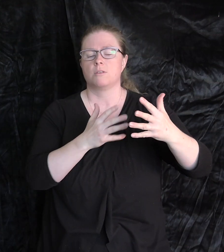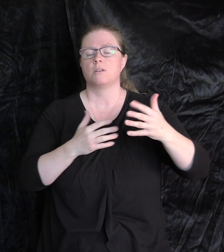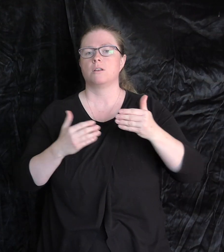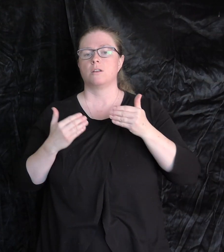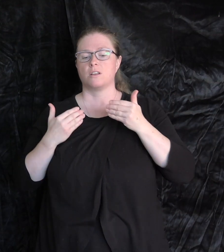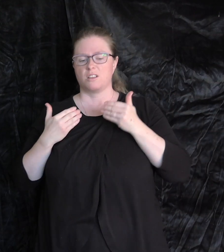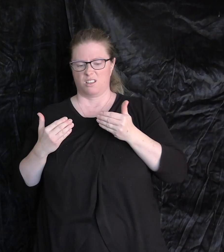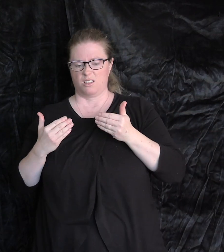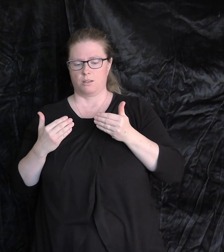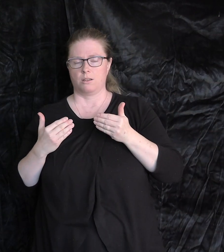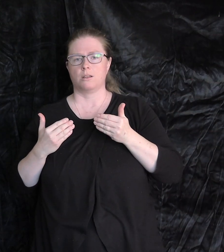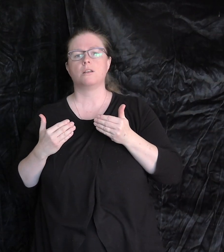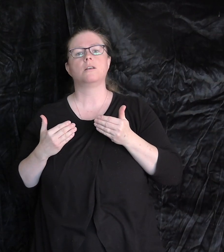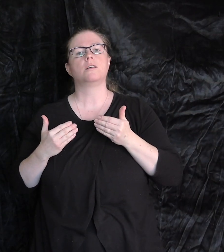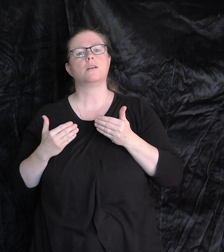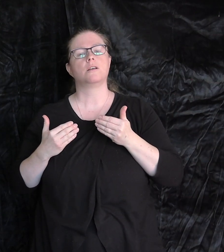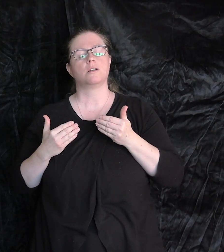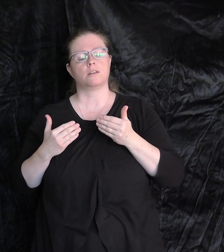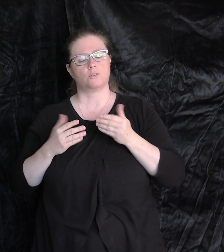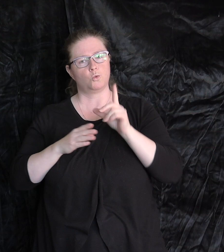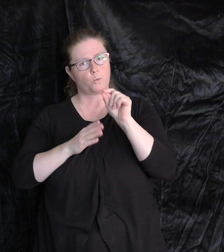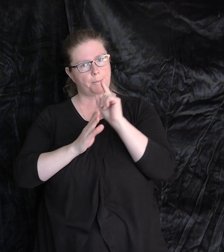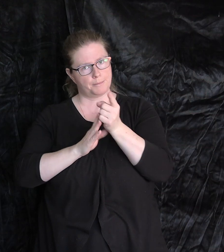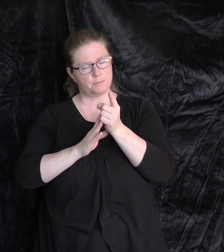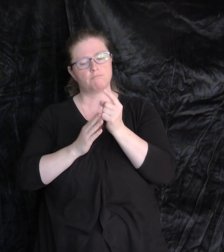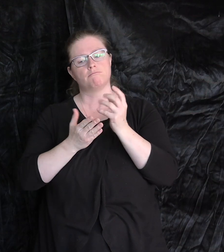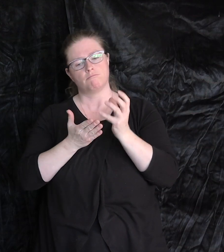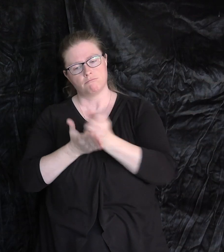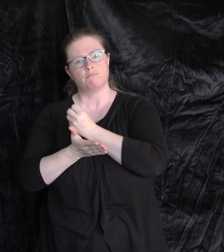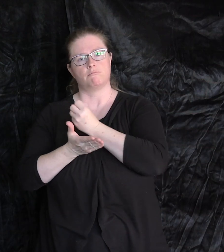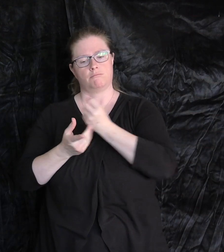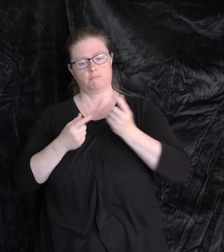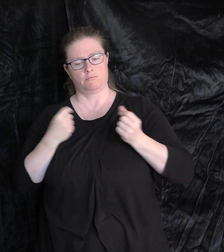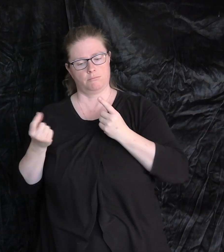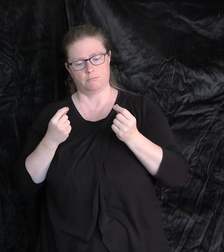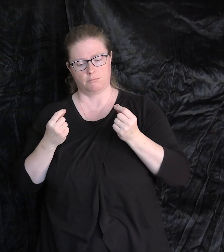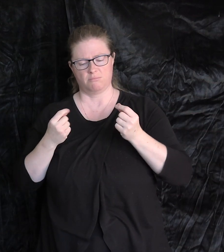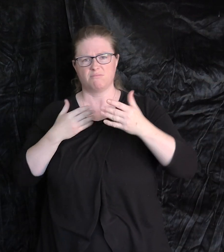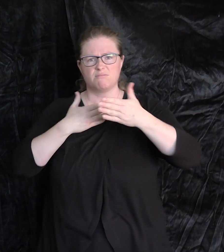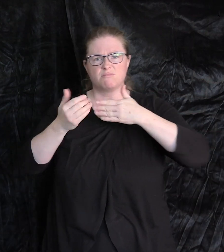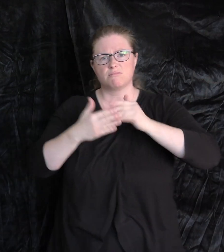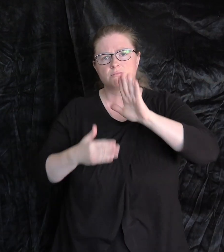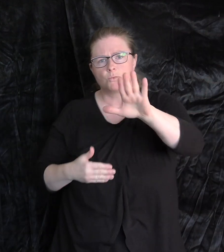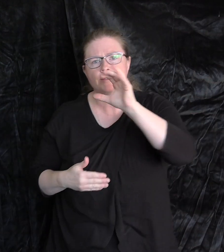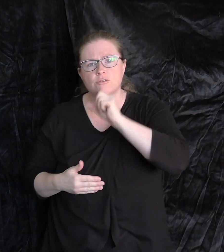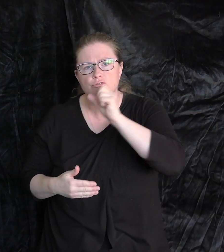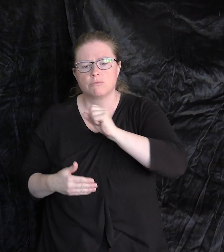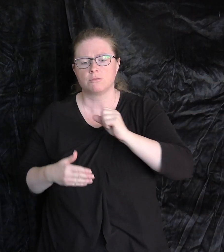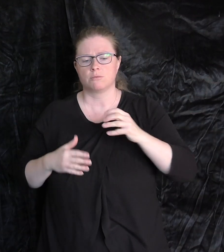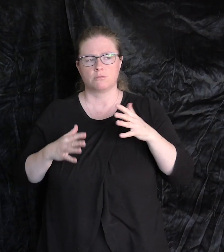Body means all kinds of bodies whatever our background age size mobility